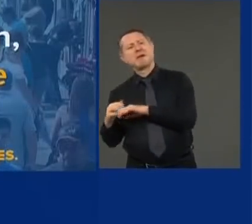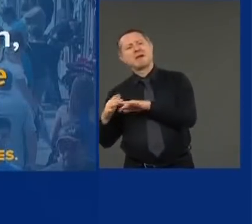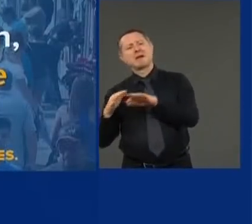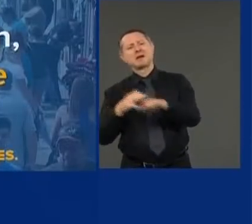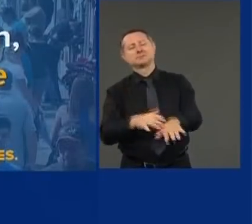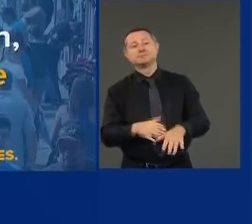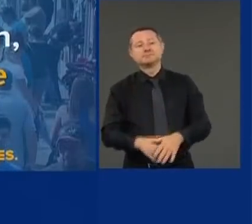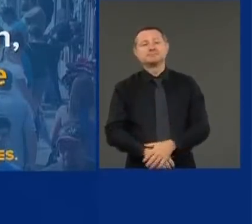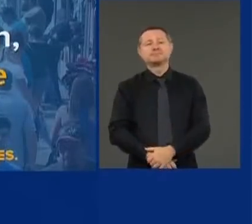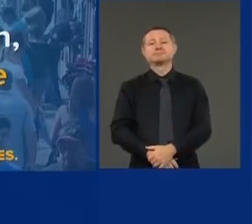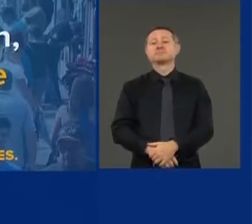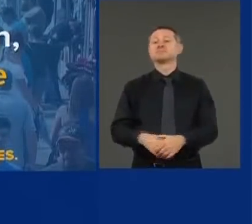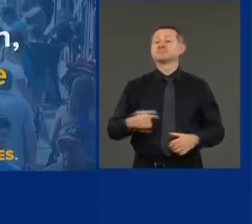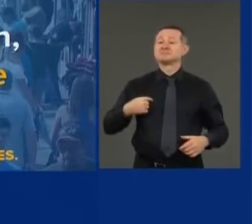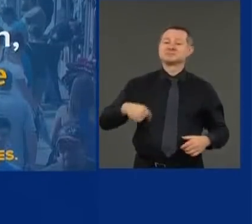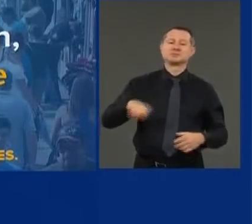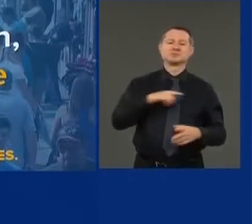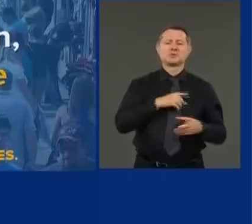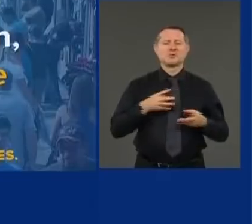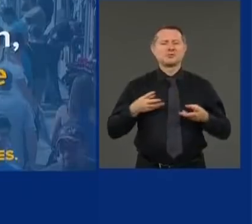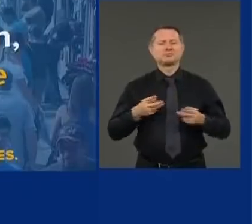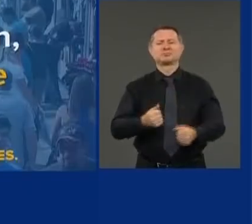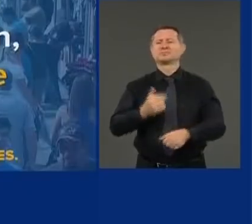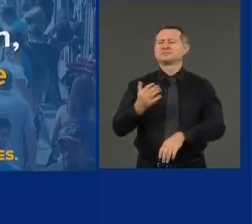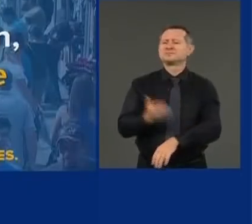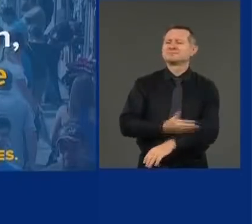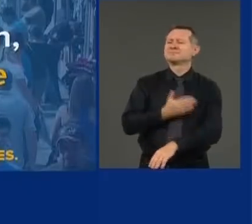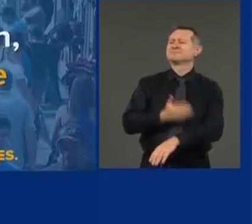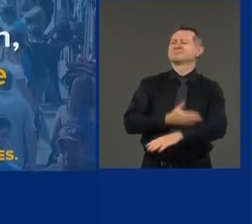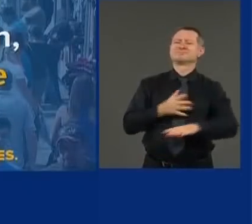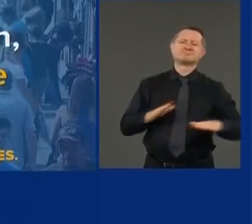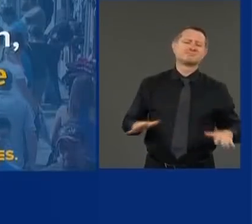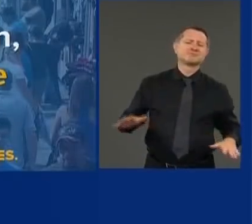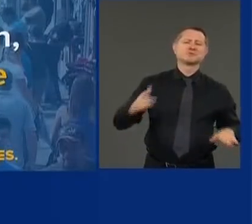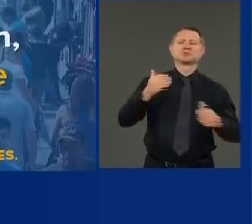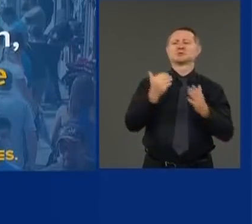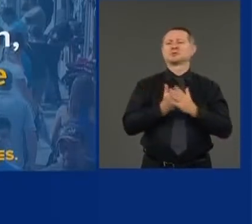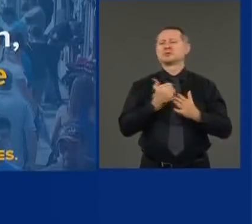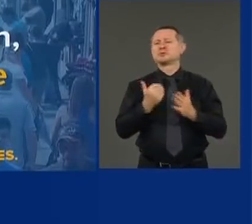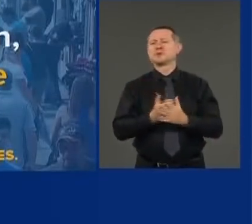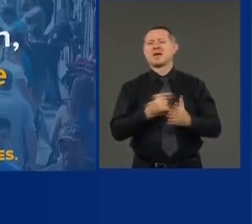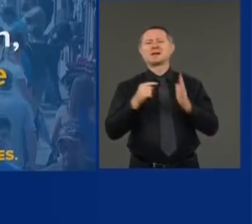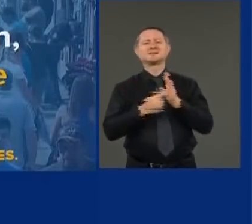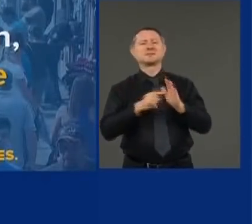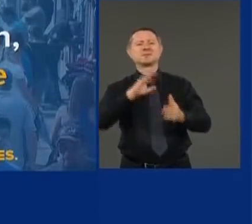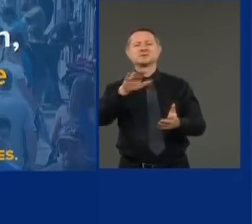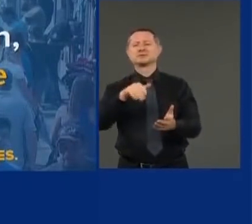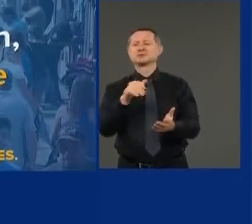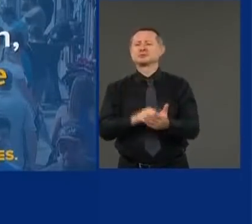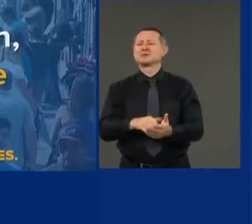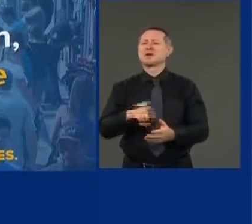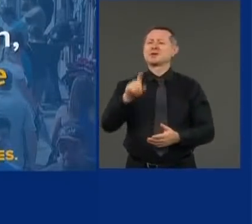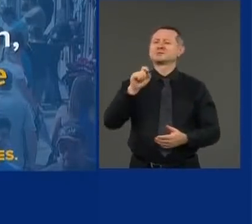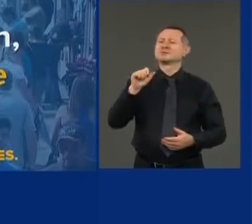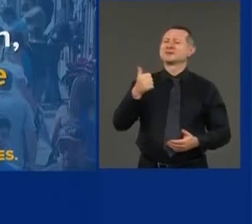ATTENDANCE, çn 60)1.3 MILLION PEOPLE LAST YEAR, WE BROKE THE ATTENDANCE RECORD.